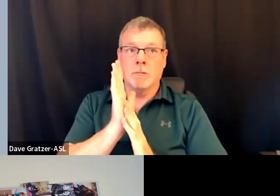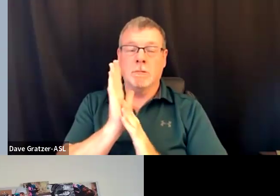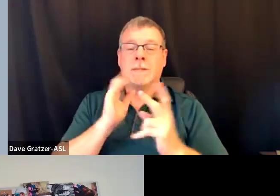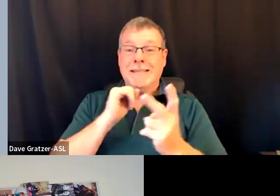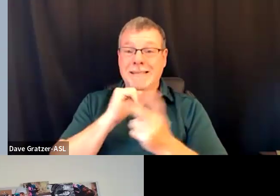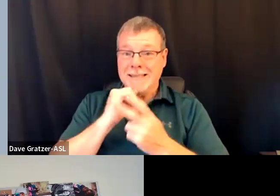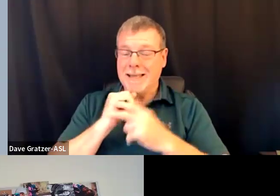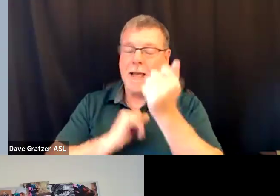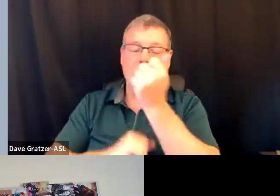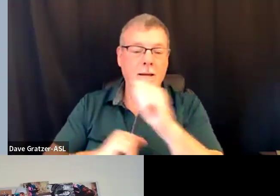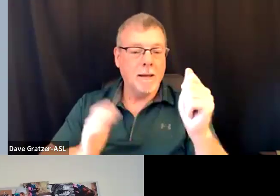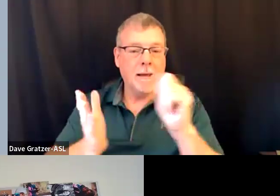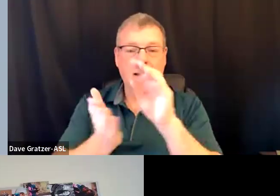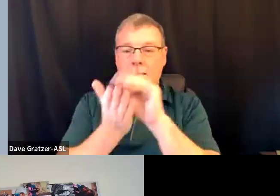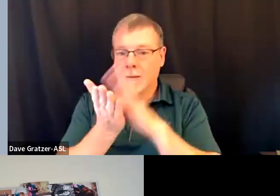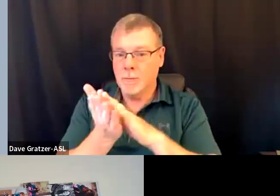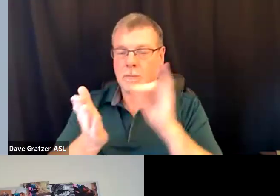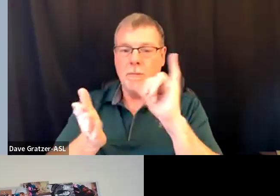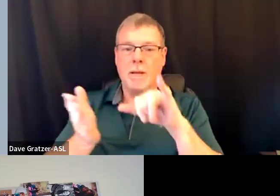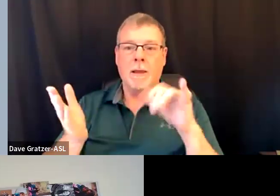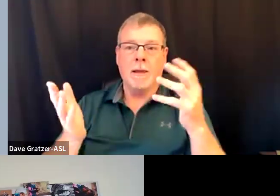any documentation that you would have